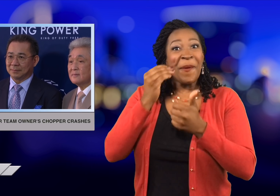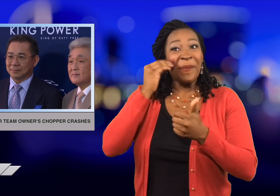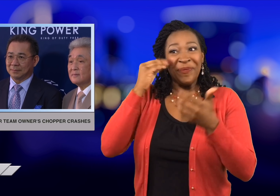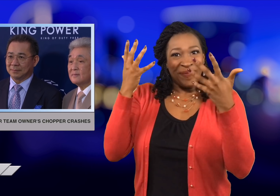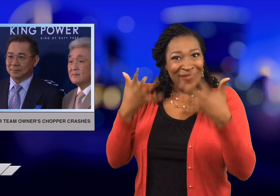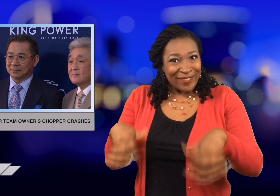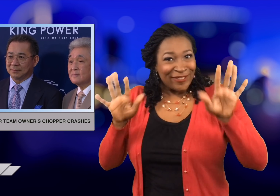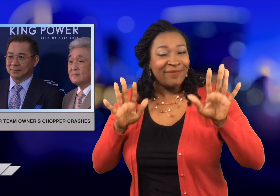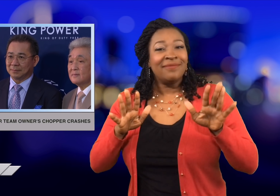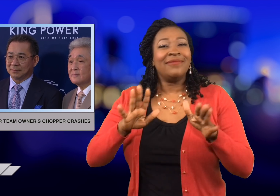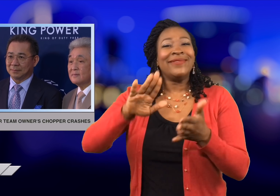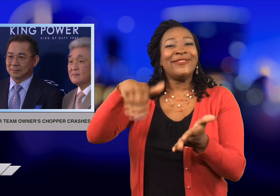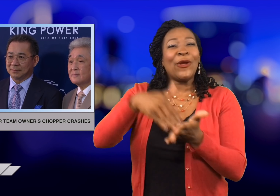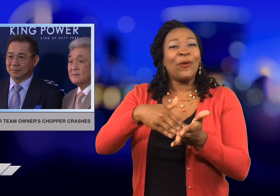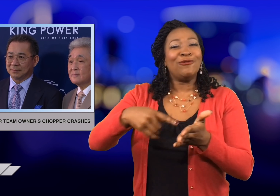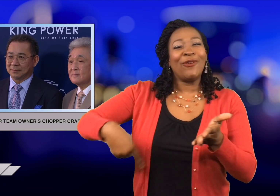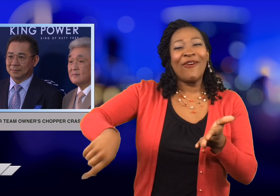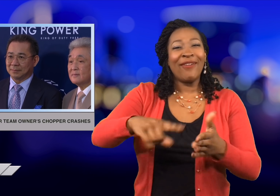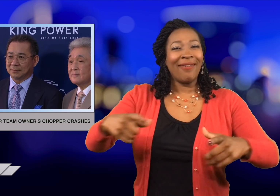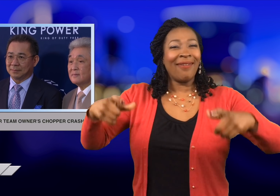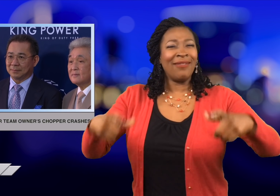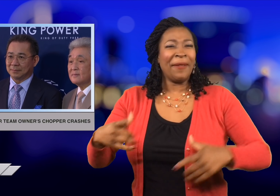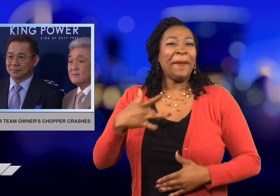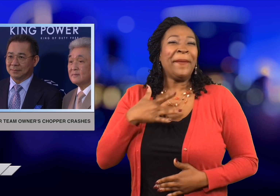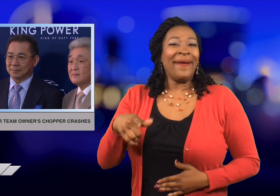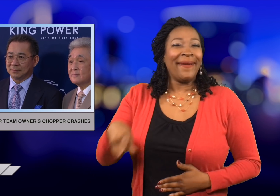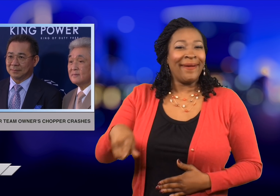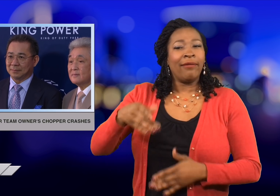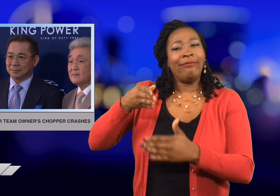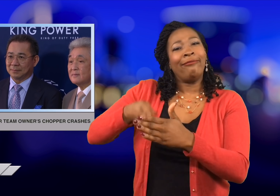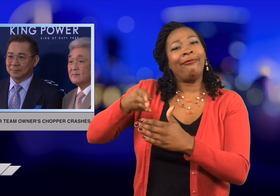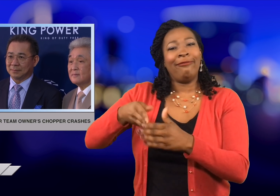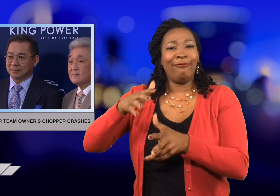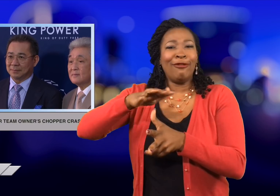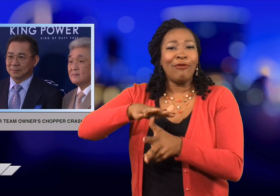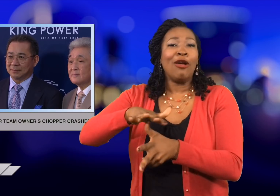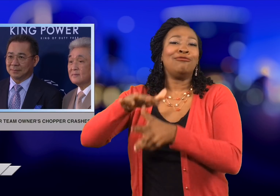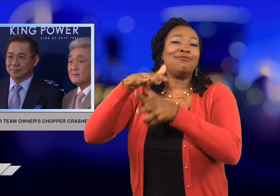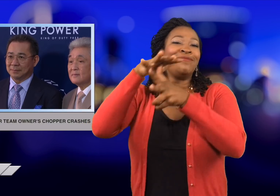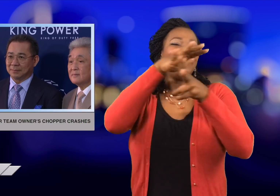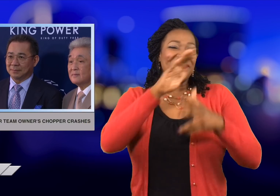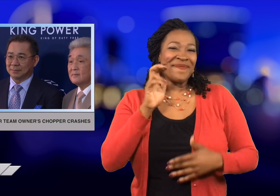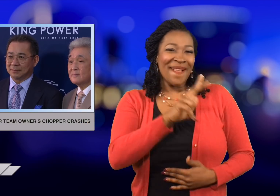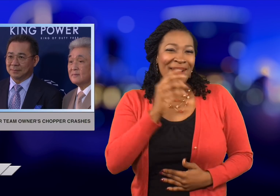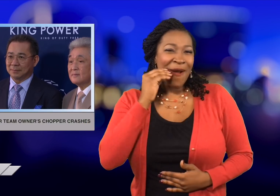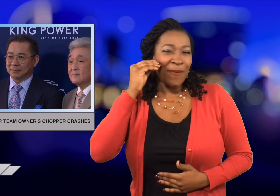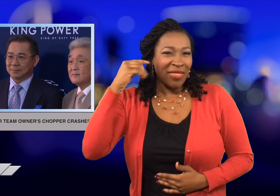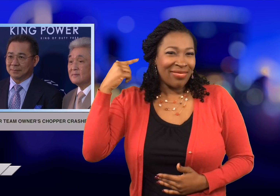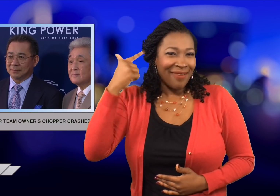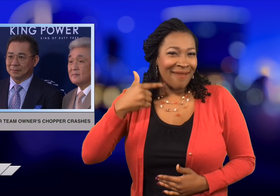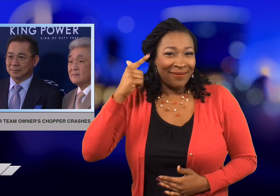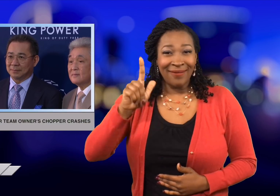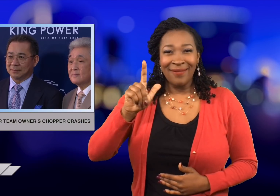Vachai regularly took off from the center circle on his way back to his home in London